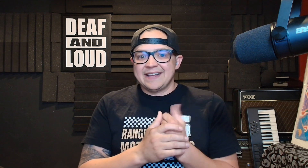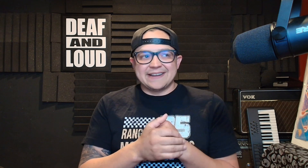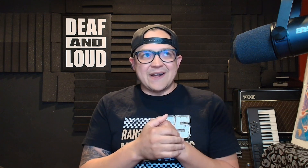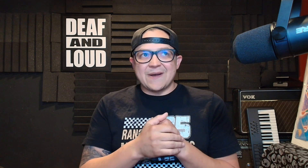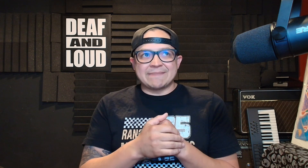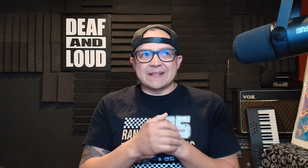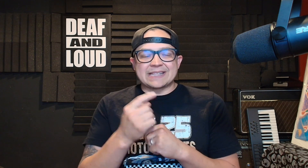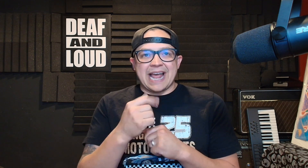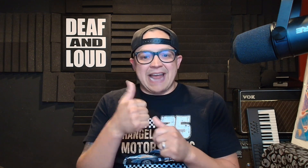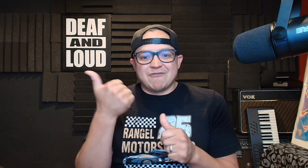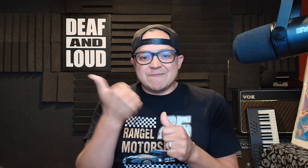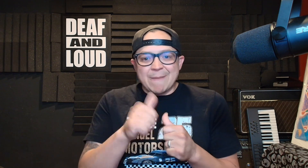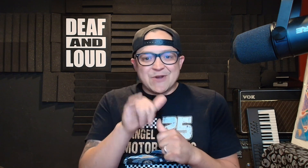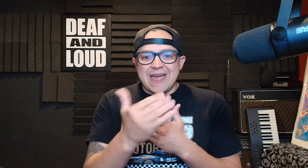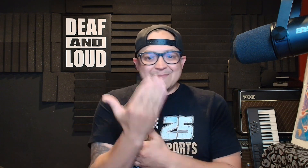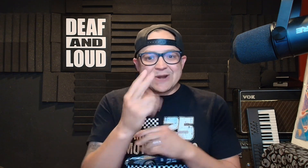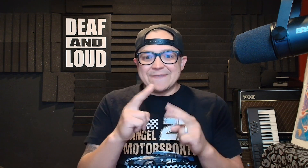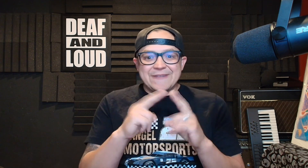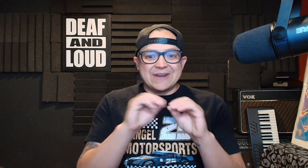You know, I remember that morning very